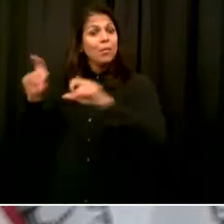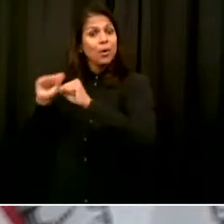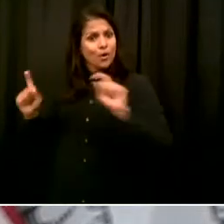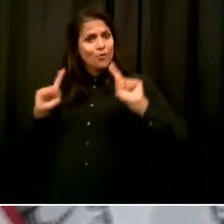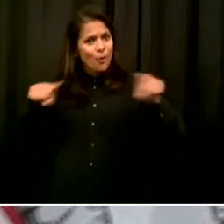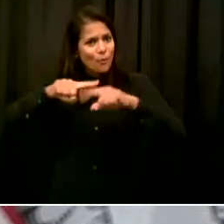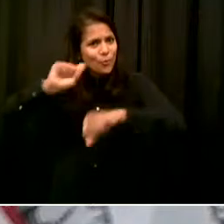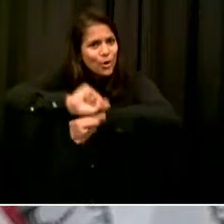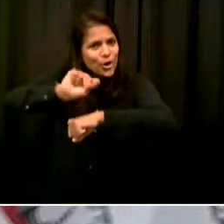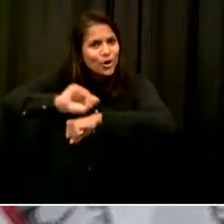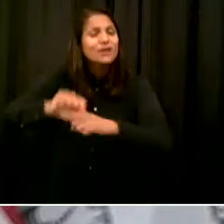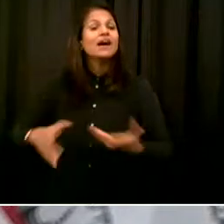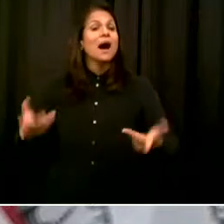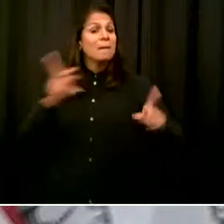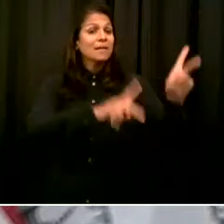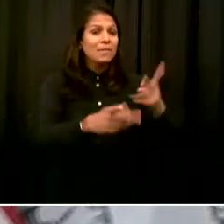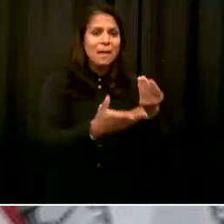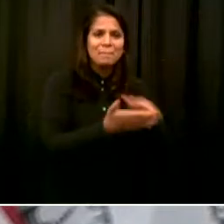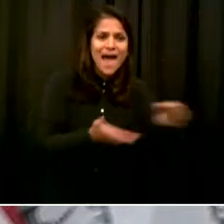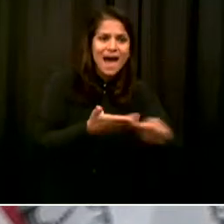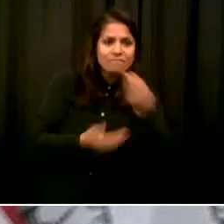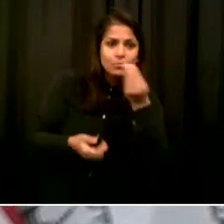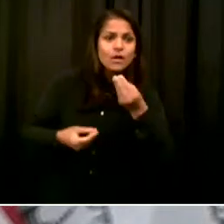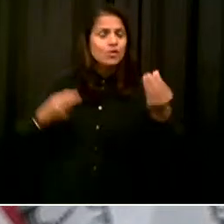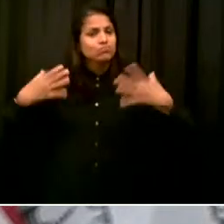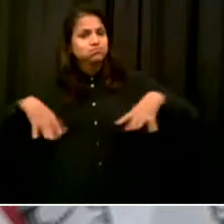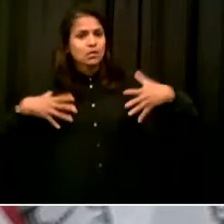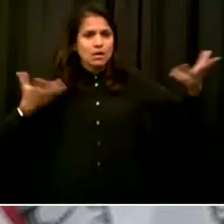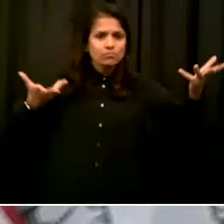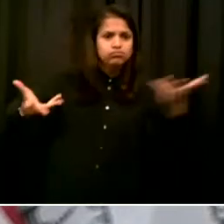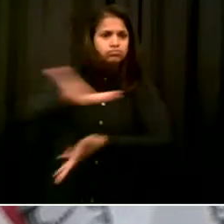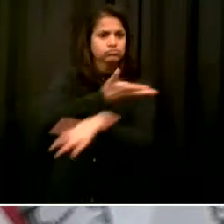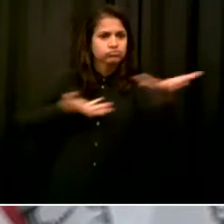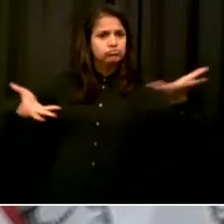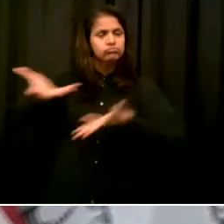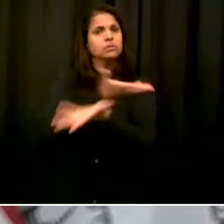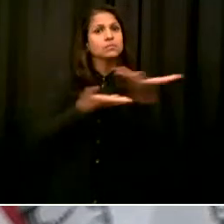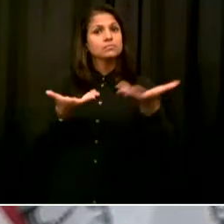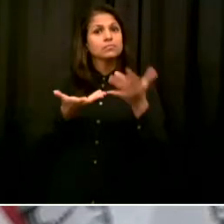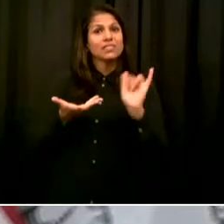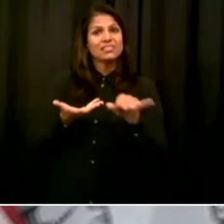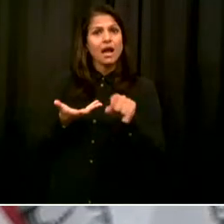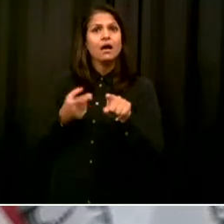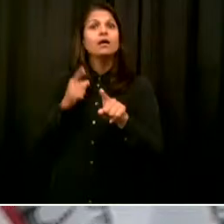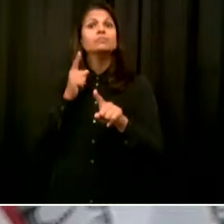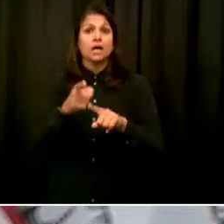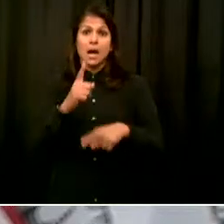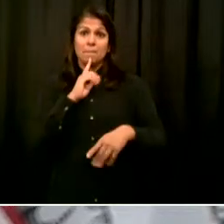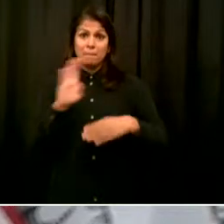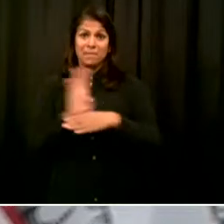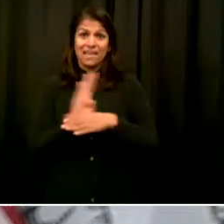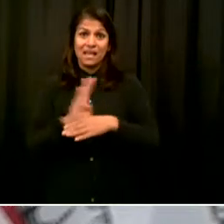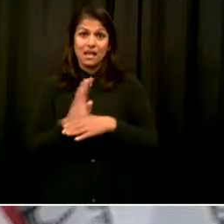THEIR FEET. IT WOULD PROVIDE SUPPORT TO RENTERS.